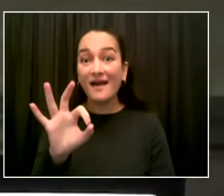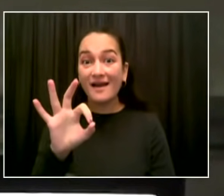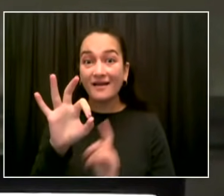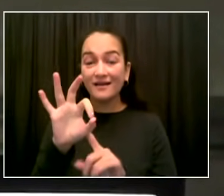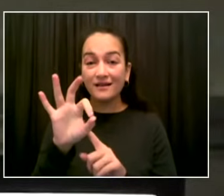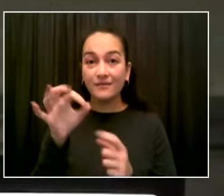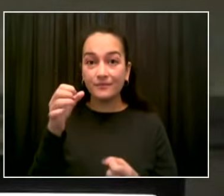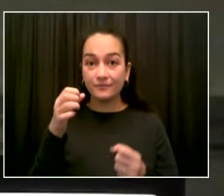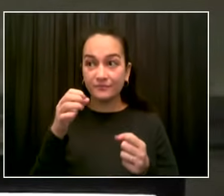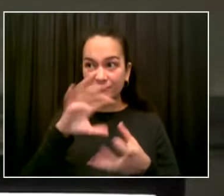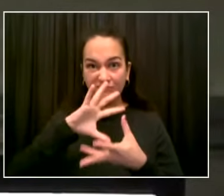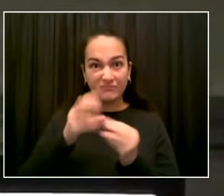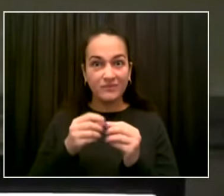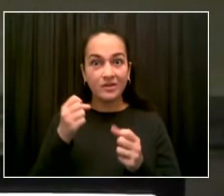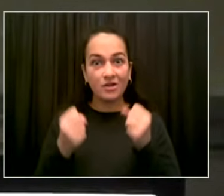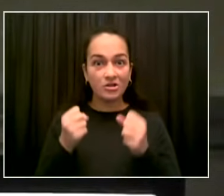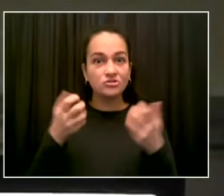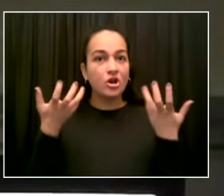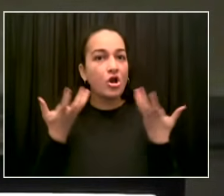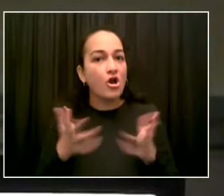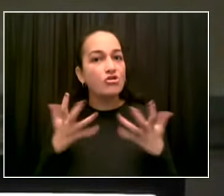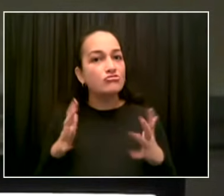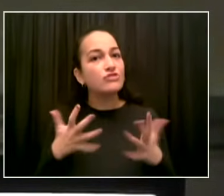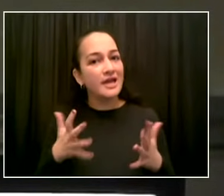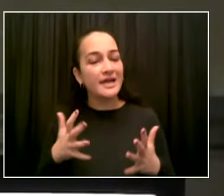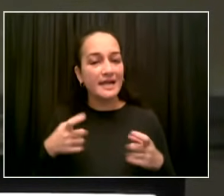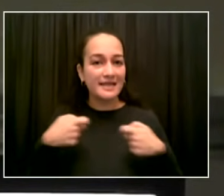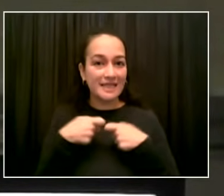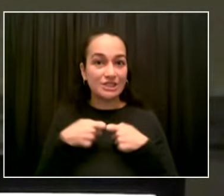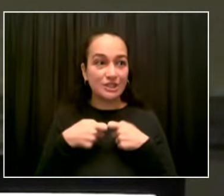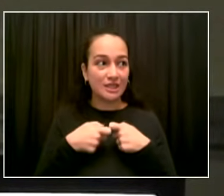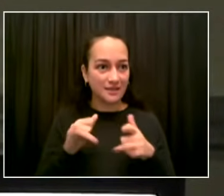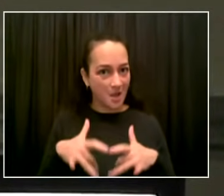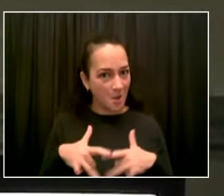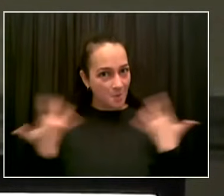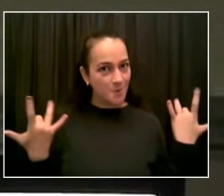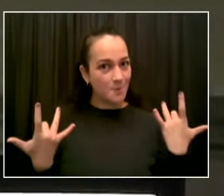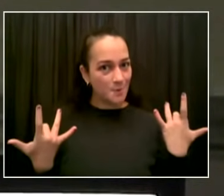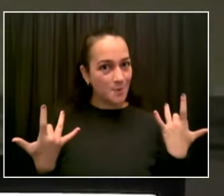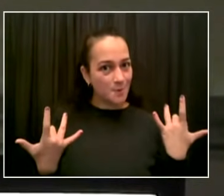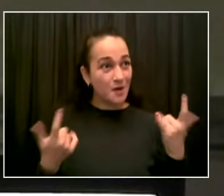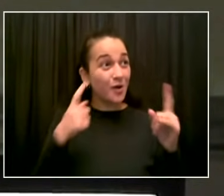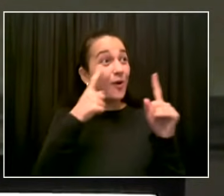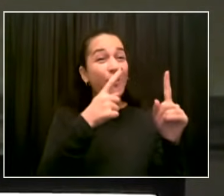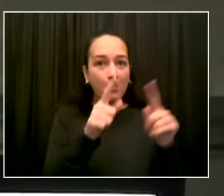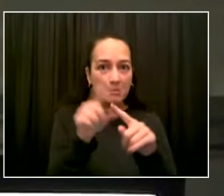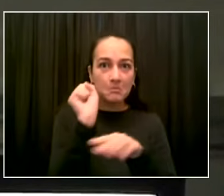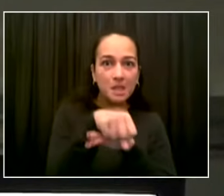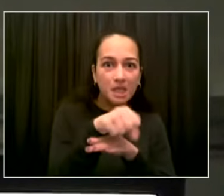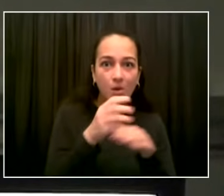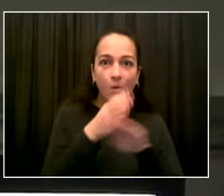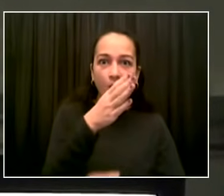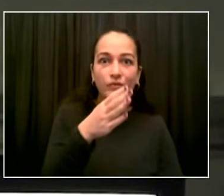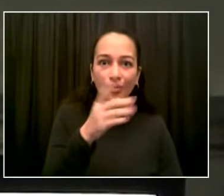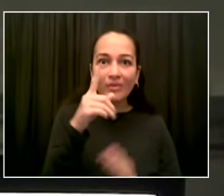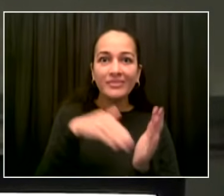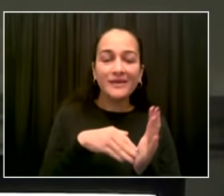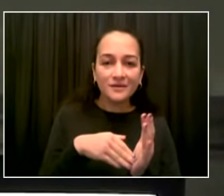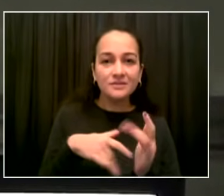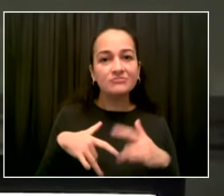ON-ROAD VEHICLES. SO IN ADDITION TO THE ELECTRICIFICATION, THE REDUCING OF■ç MILLIONS OF GALLONS OF FUEL, WE MADE THE